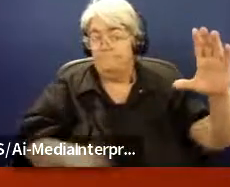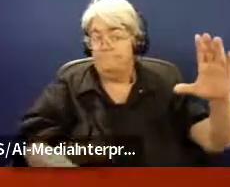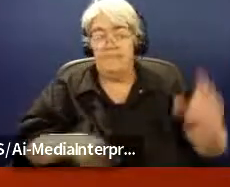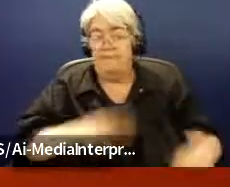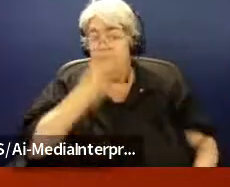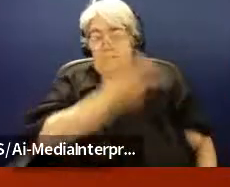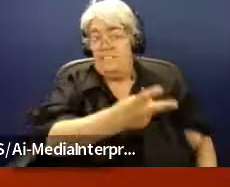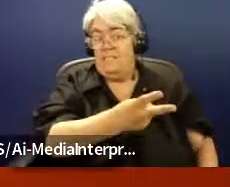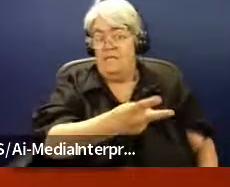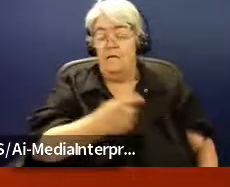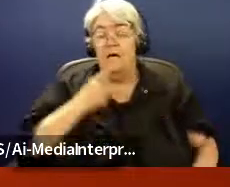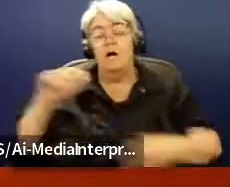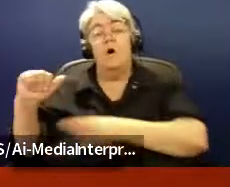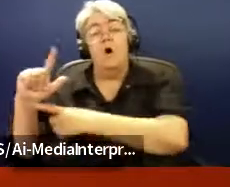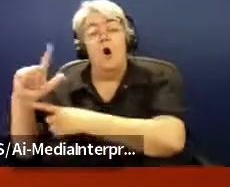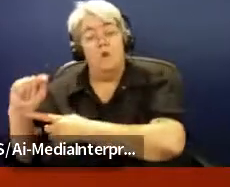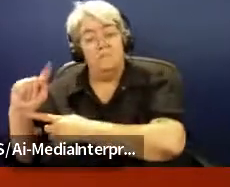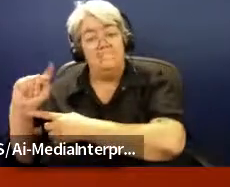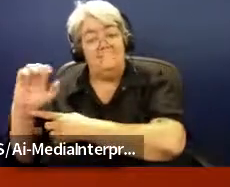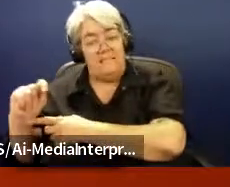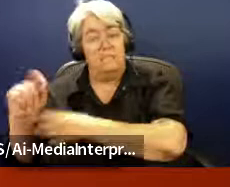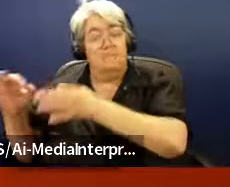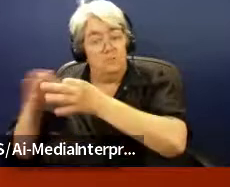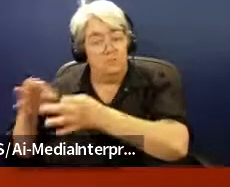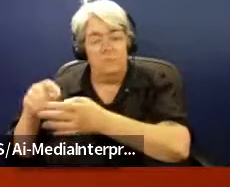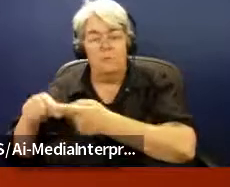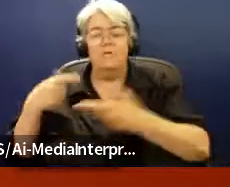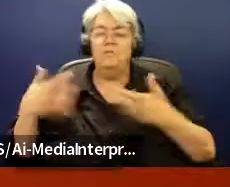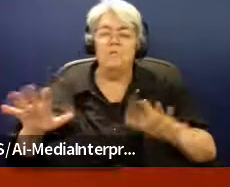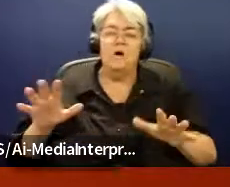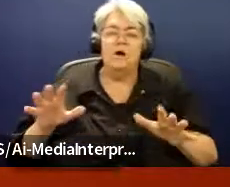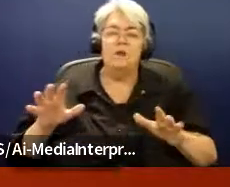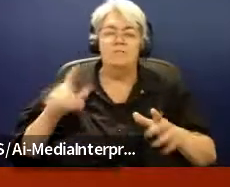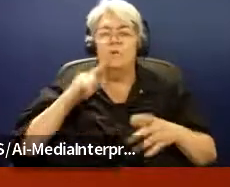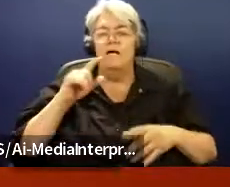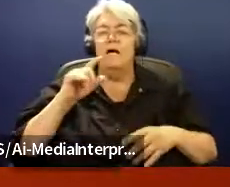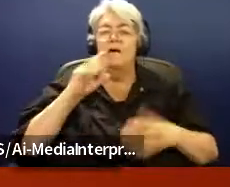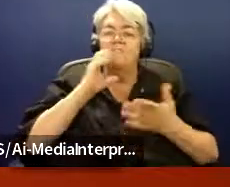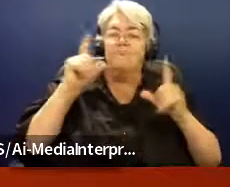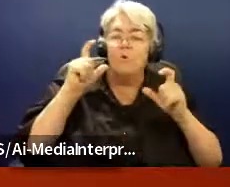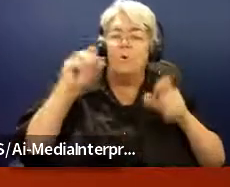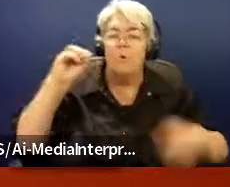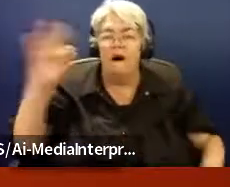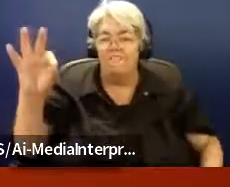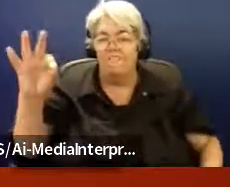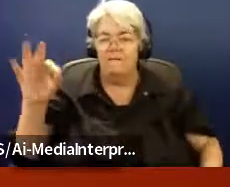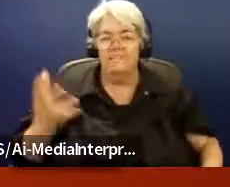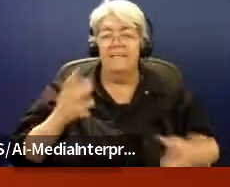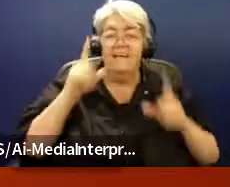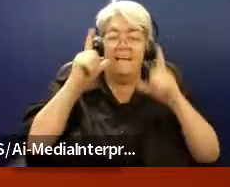We deftly should not do that. When we are describing alt text you try to refrain from